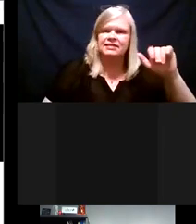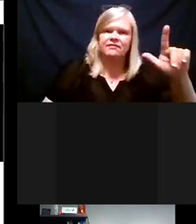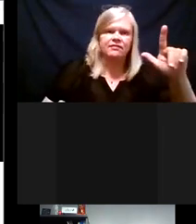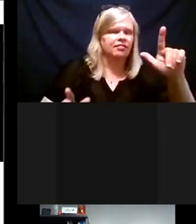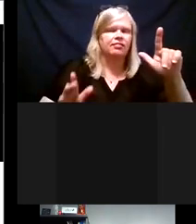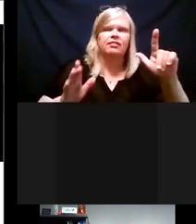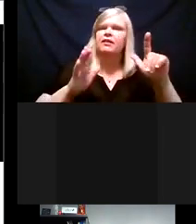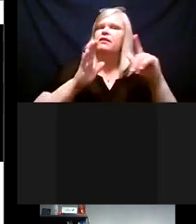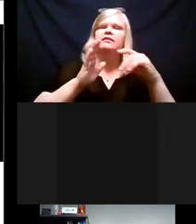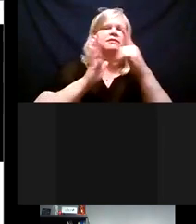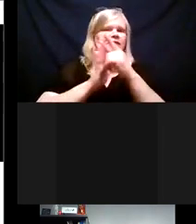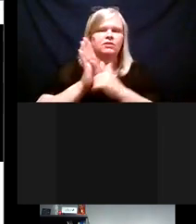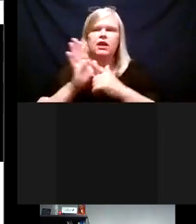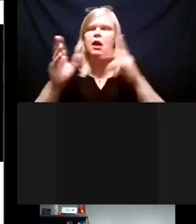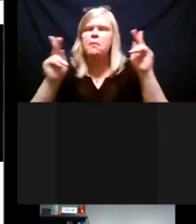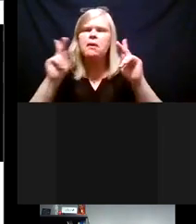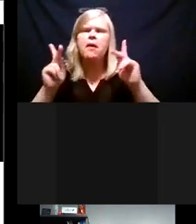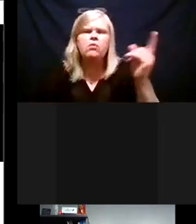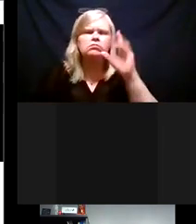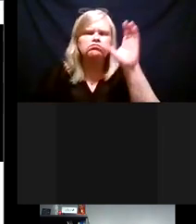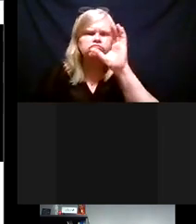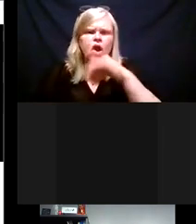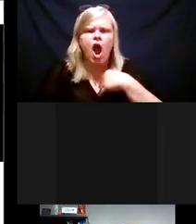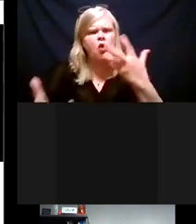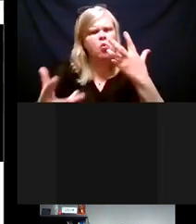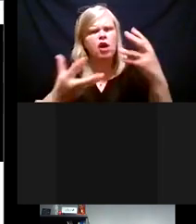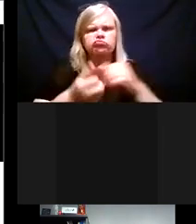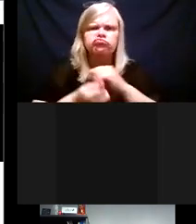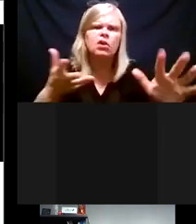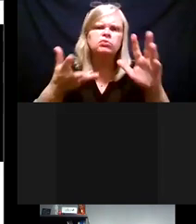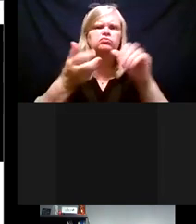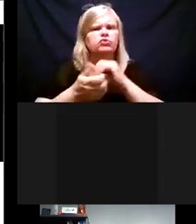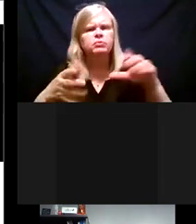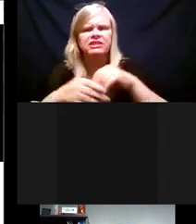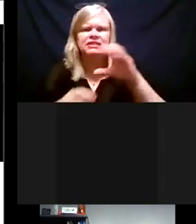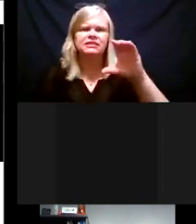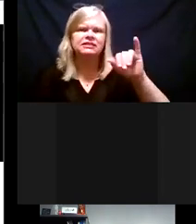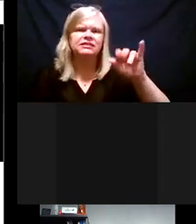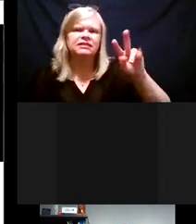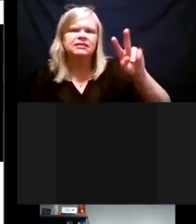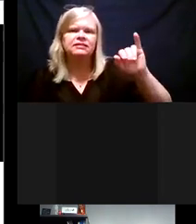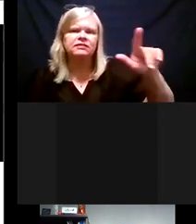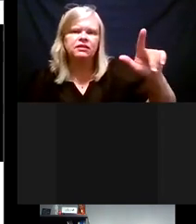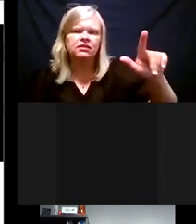PEOPLE SEEKING DAMAGES IN CIVIL COURT FOR A PAST SEXUAL ABUSE.